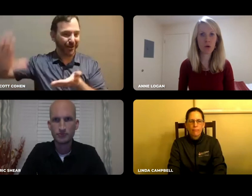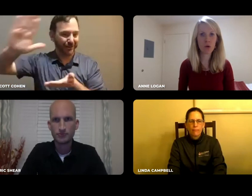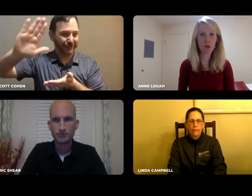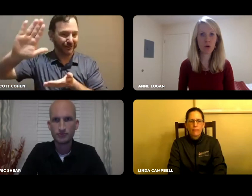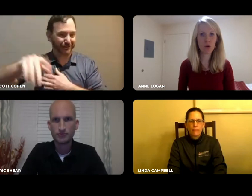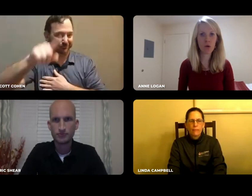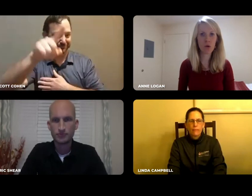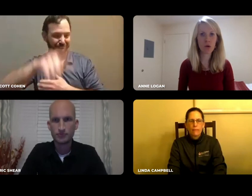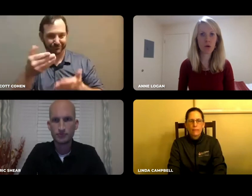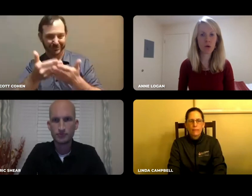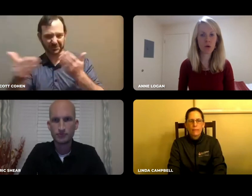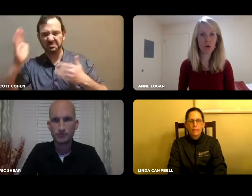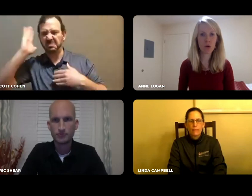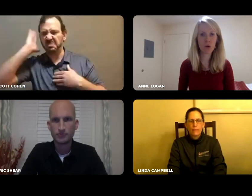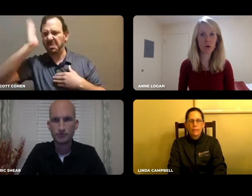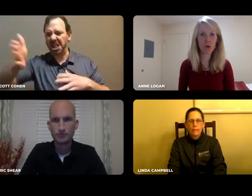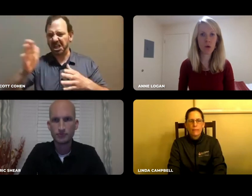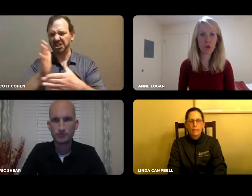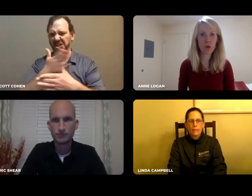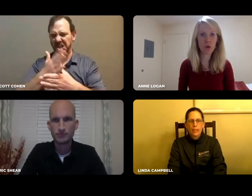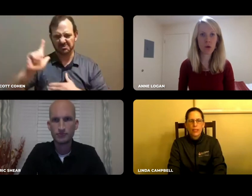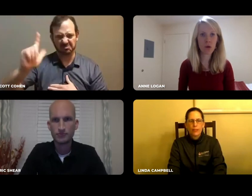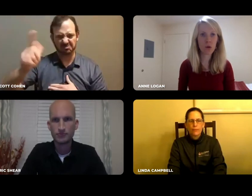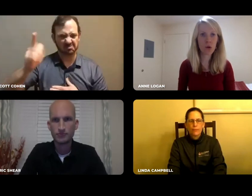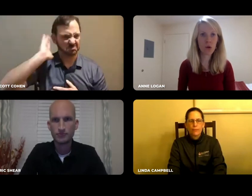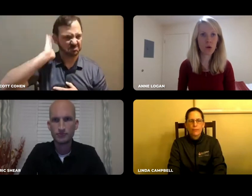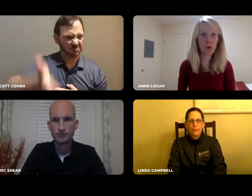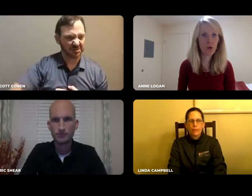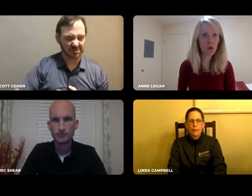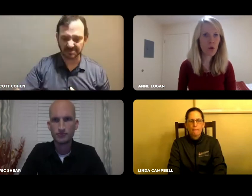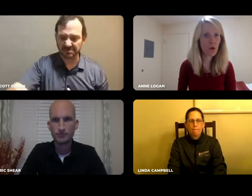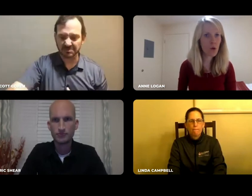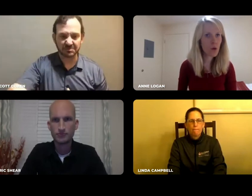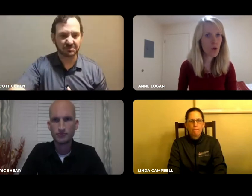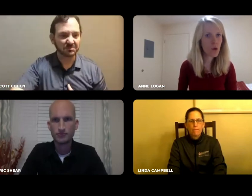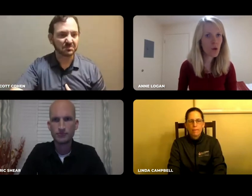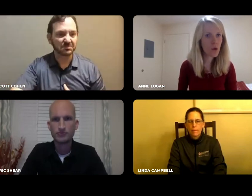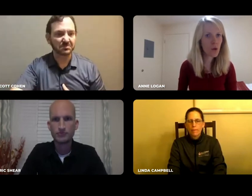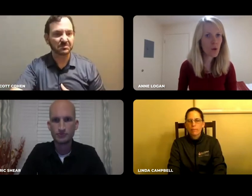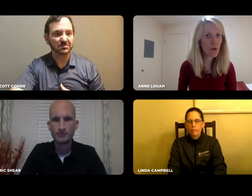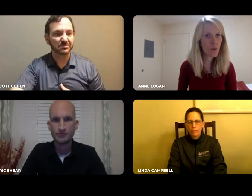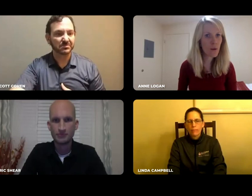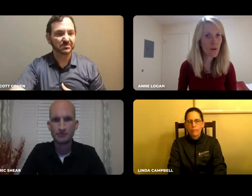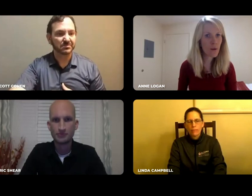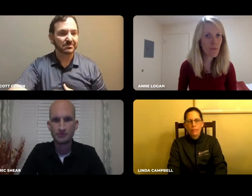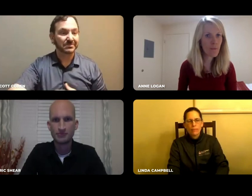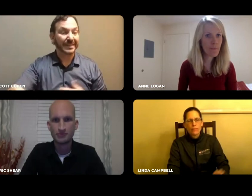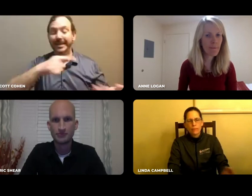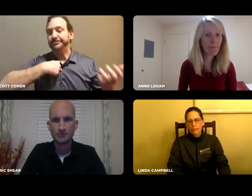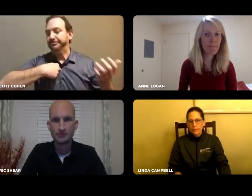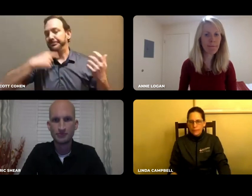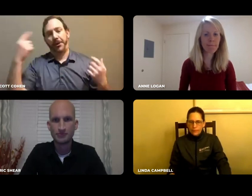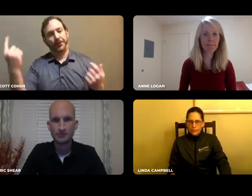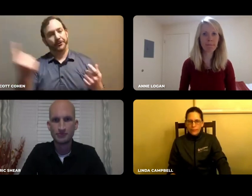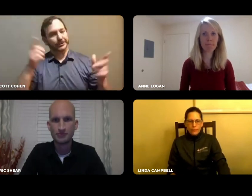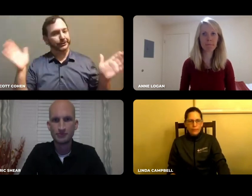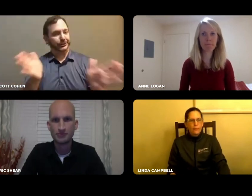In higher education. This PowerPoint will be shared with everyone